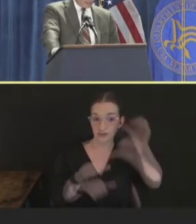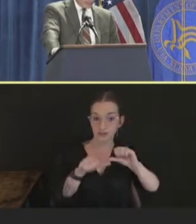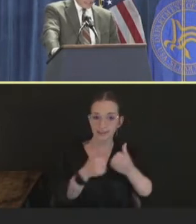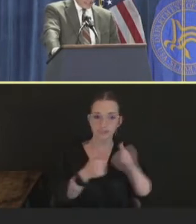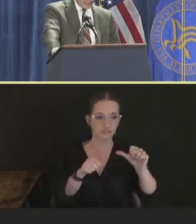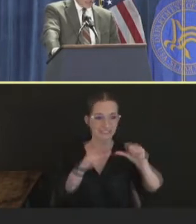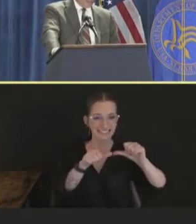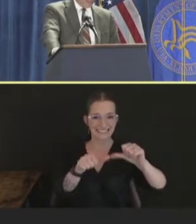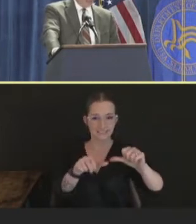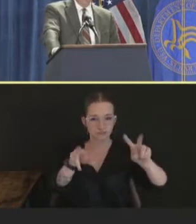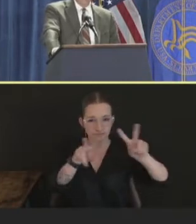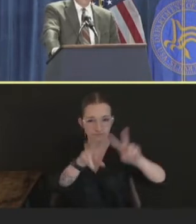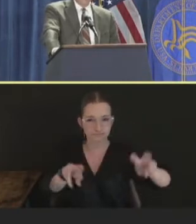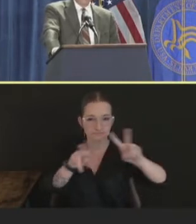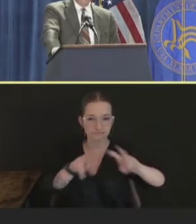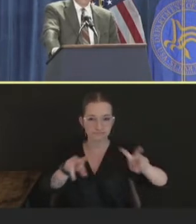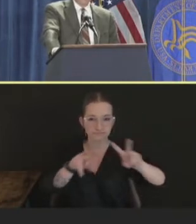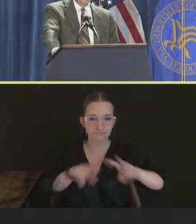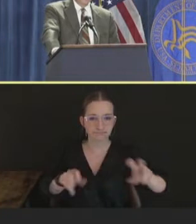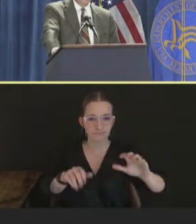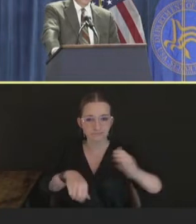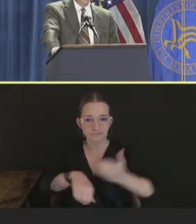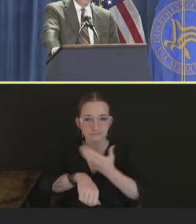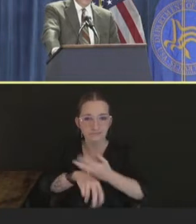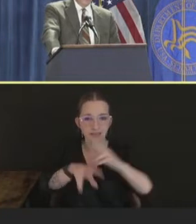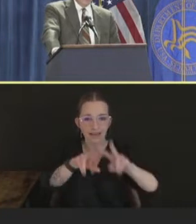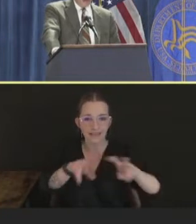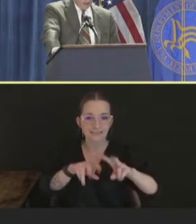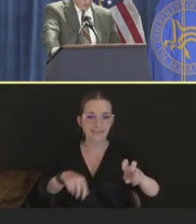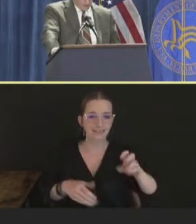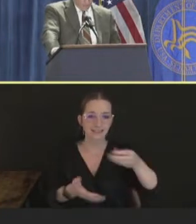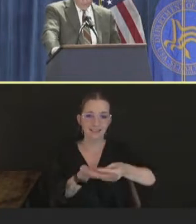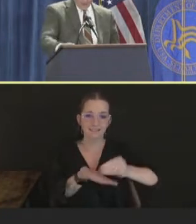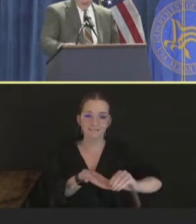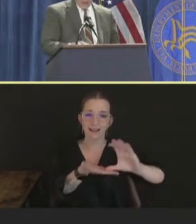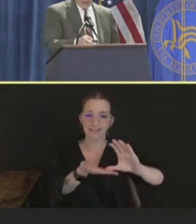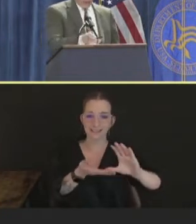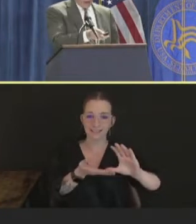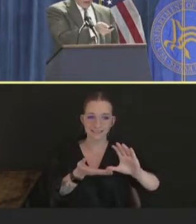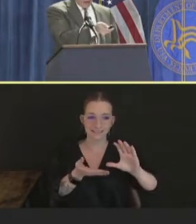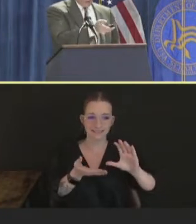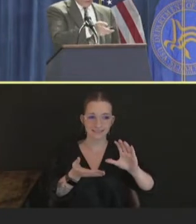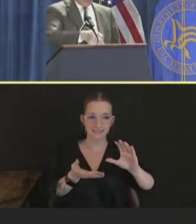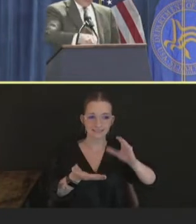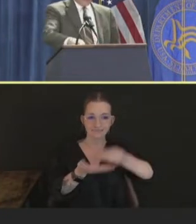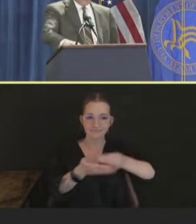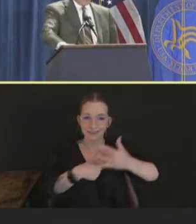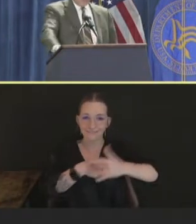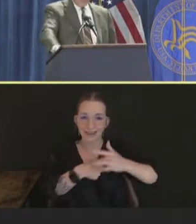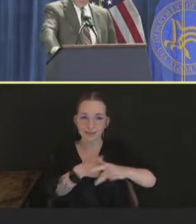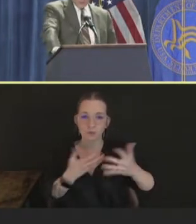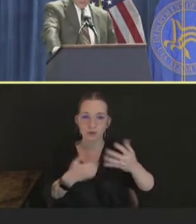assess the funding situation. Recommendation 2.3.